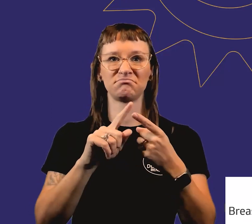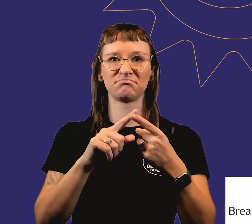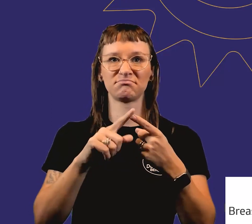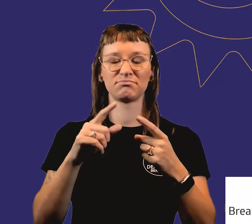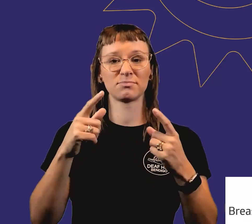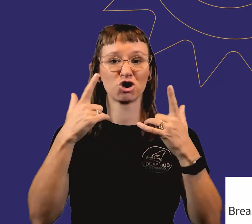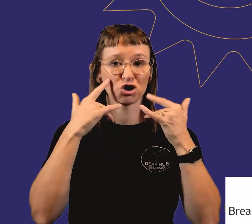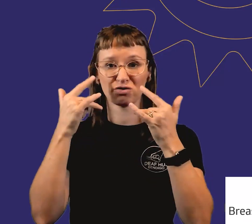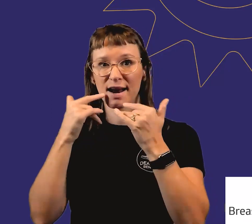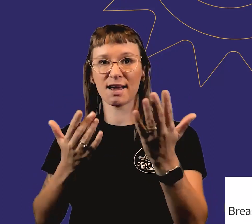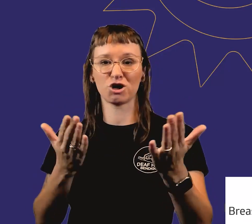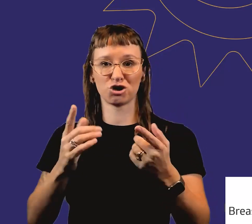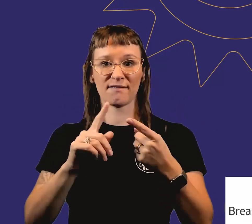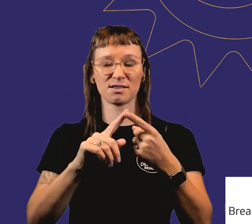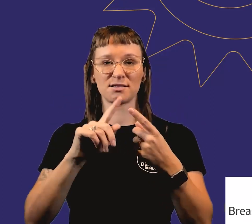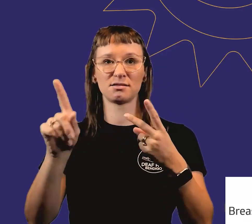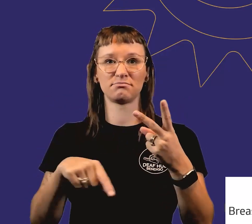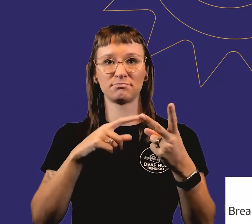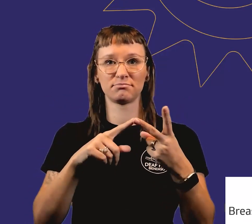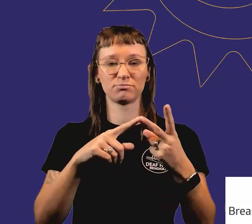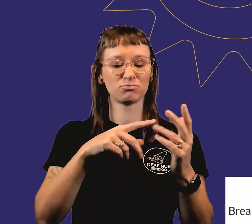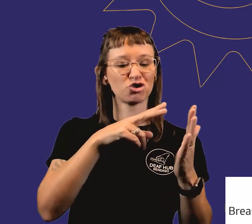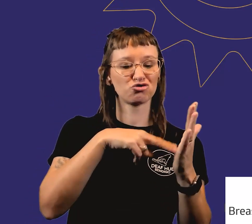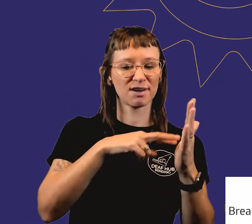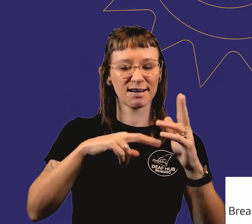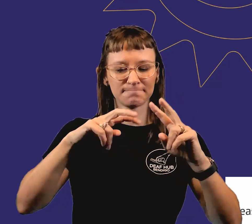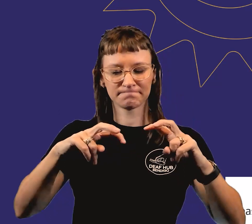Screening Services, Reading and Assessment Services,